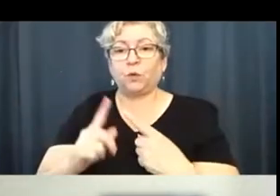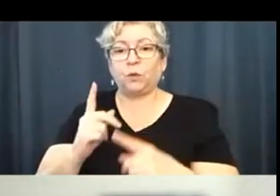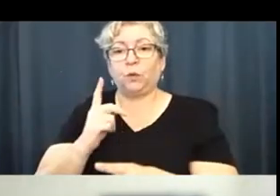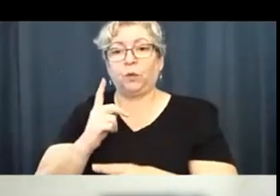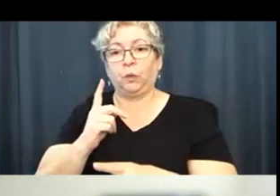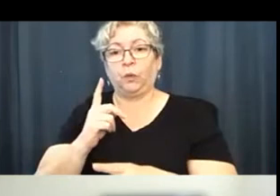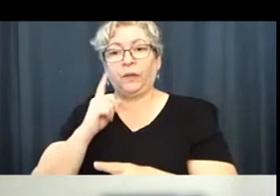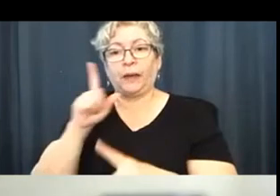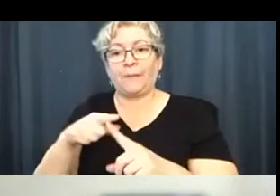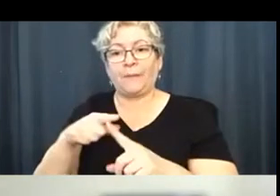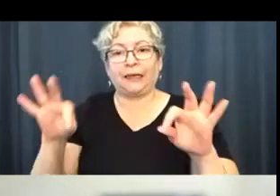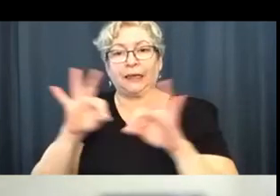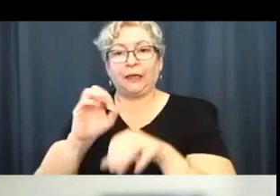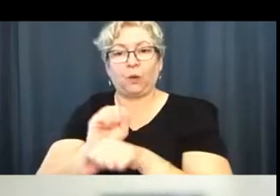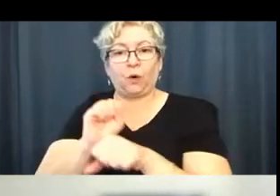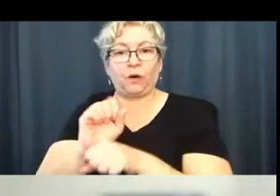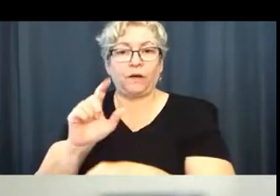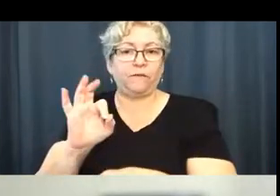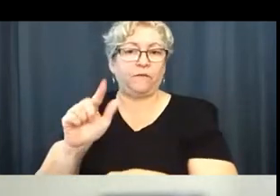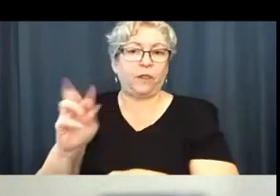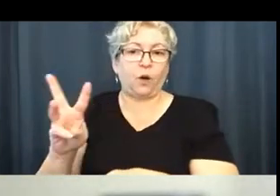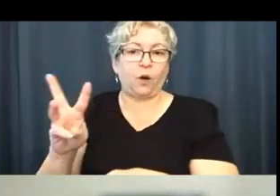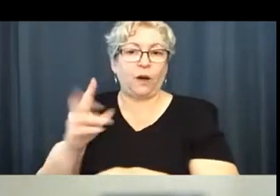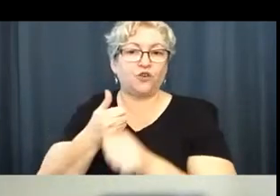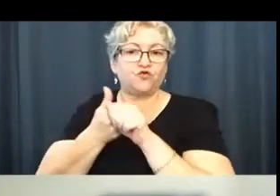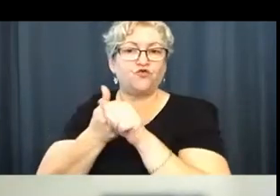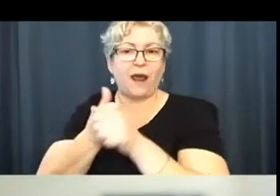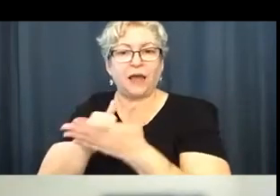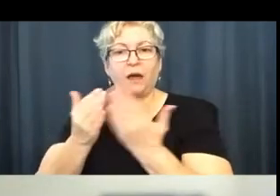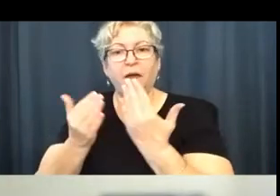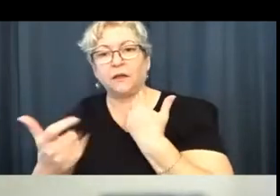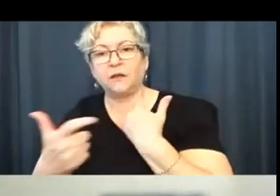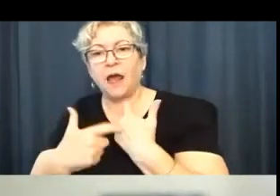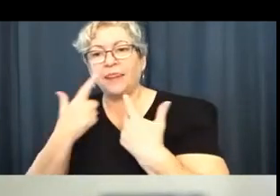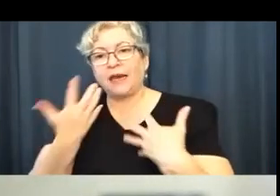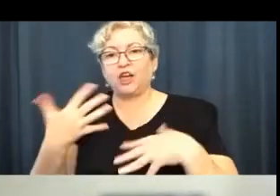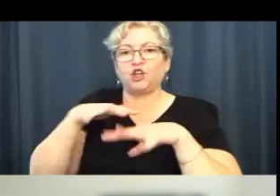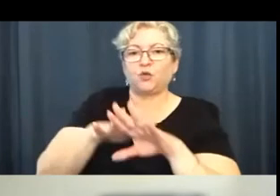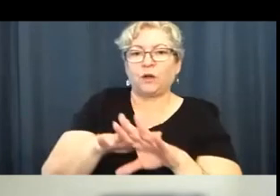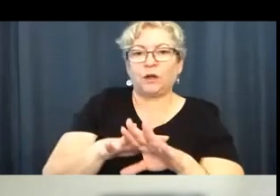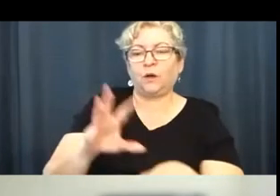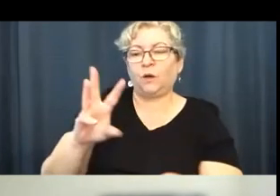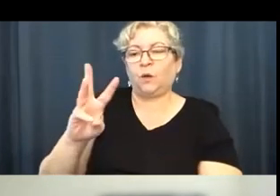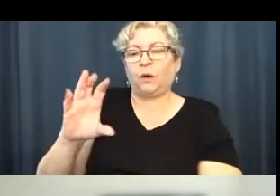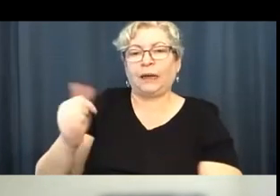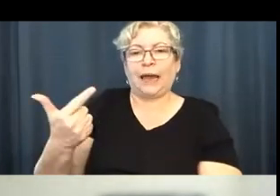and tracking that over time and integrate in WCAG later 'cause it's journey.